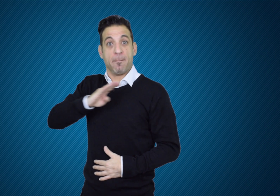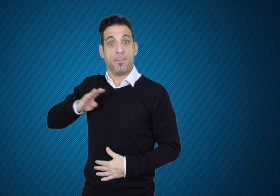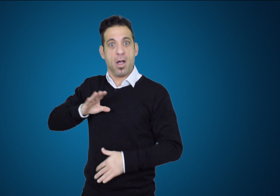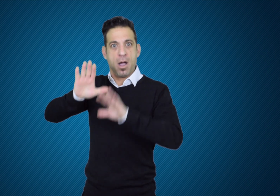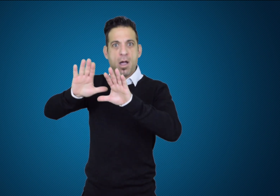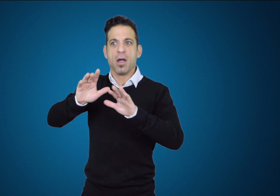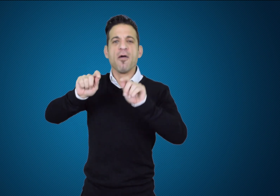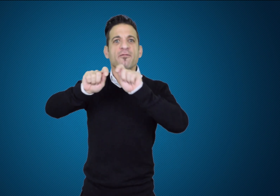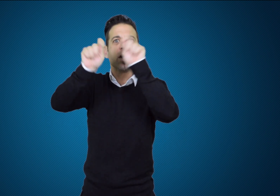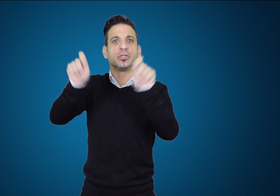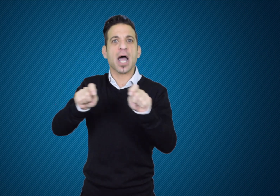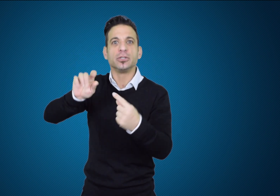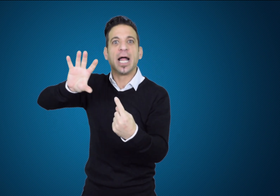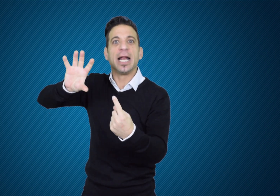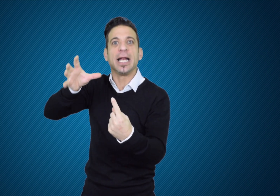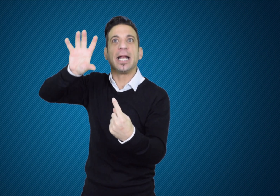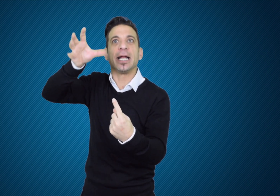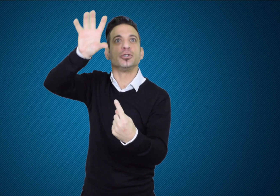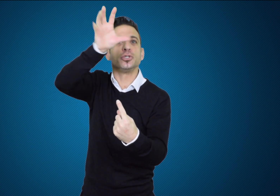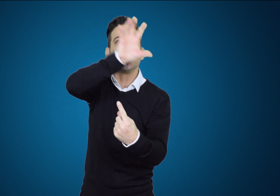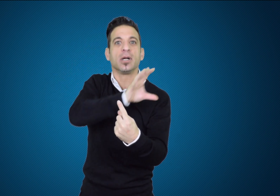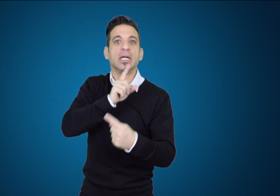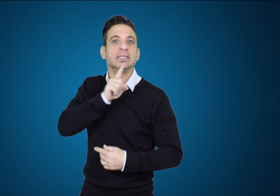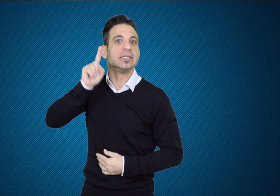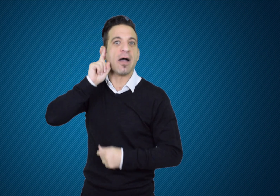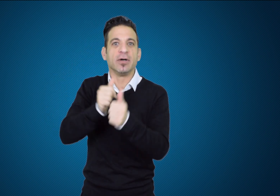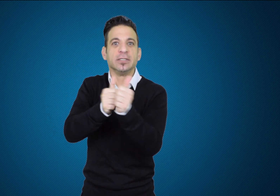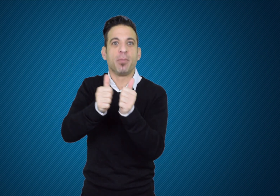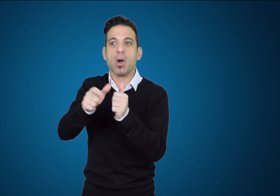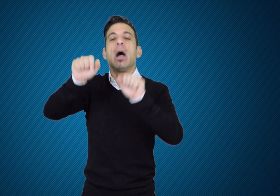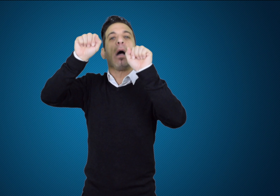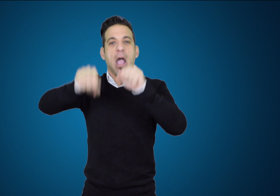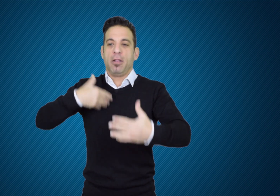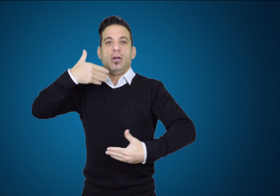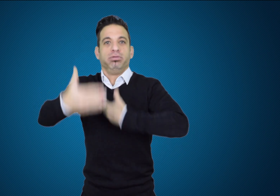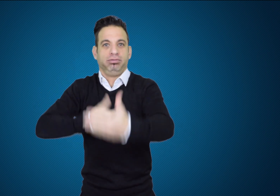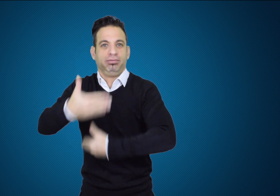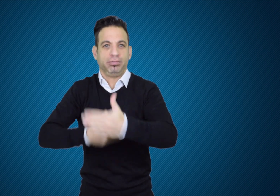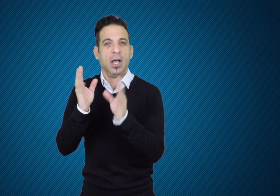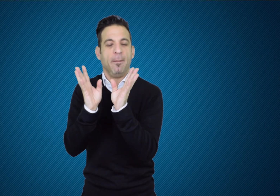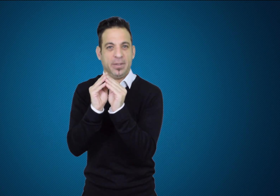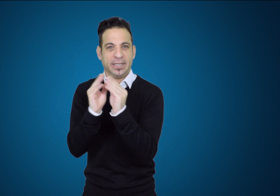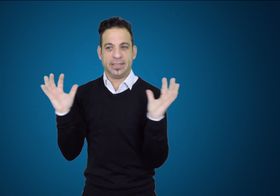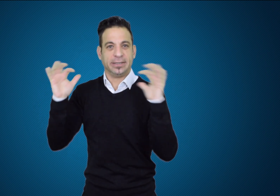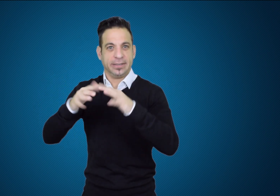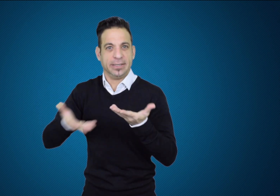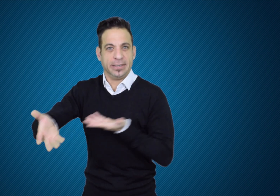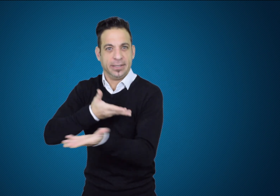two Regional Deaf Sports Federations can requisition a meeting.